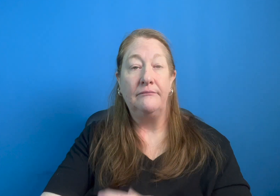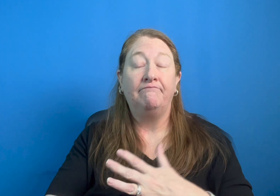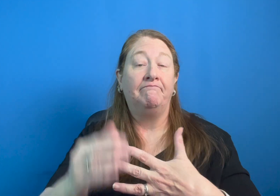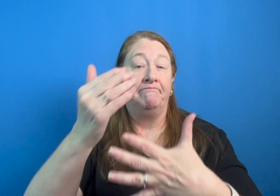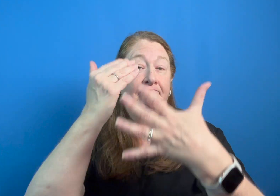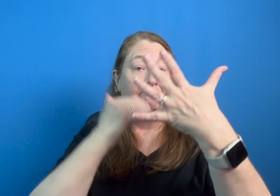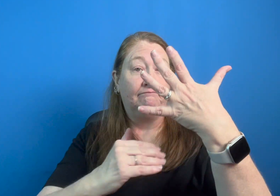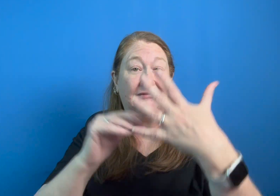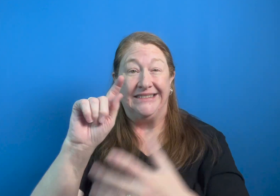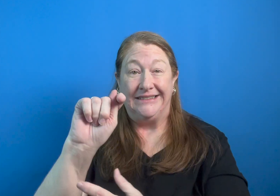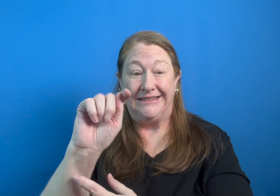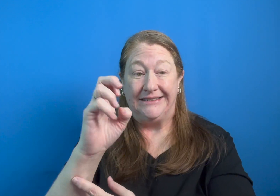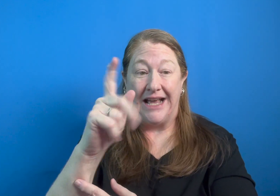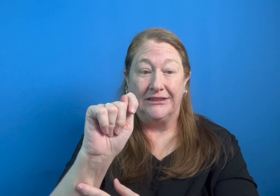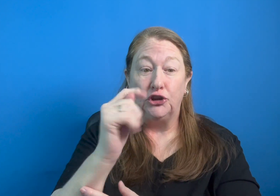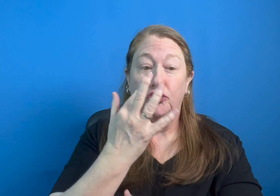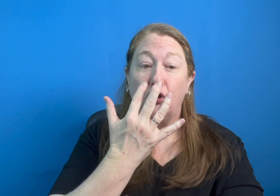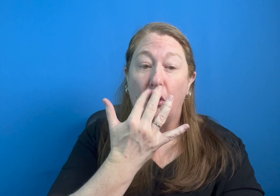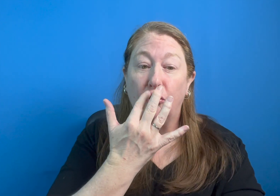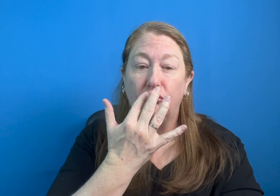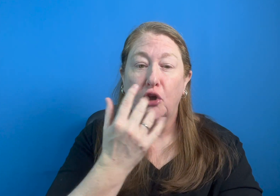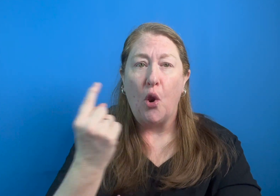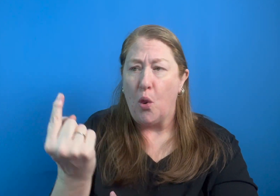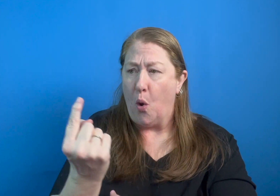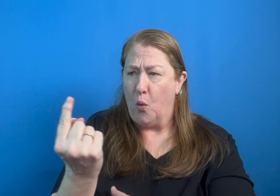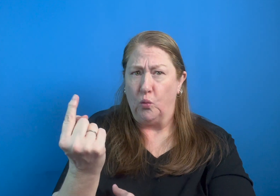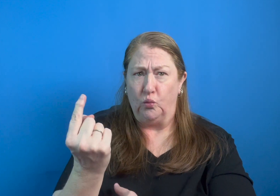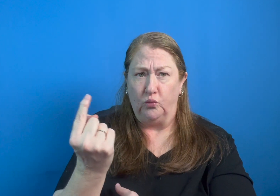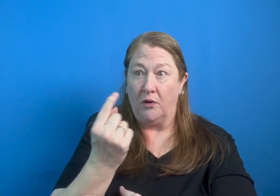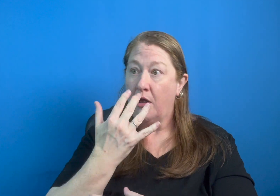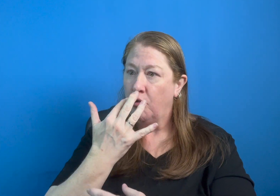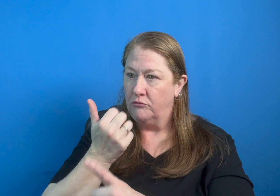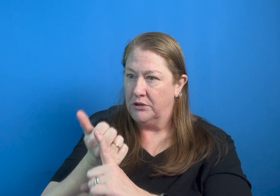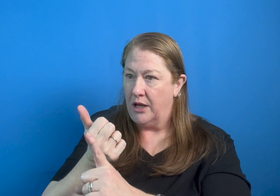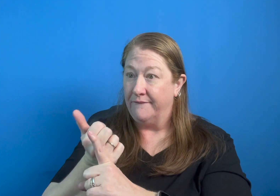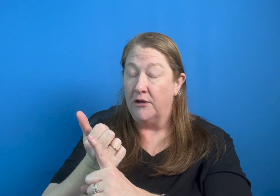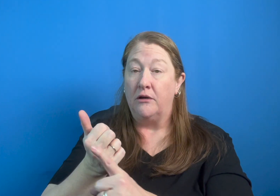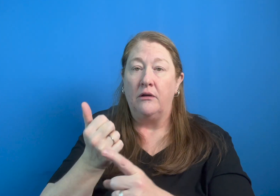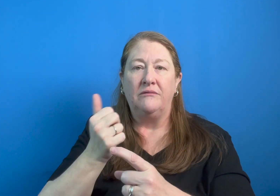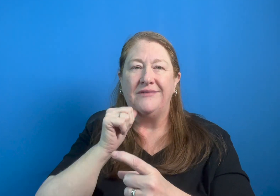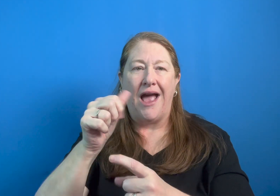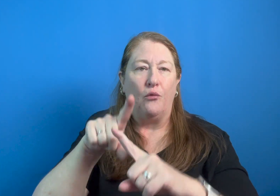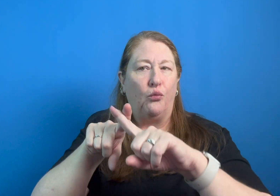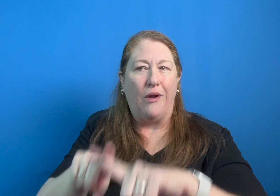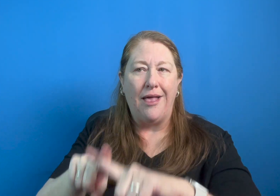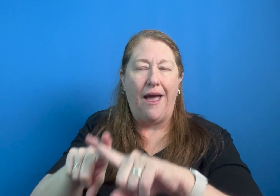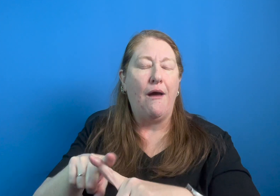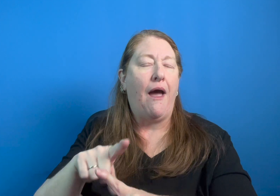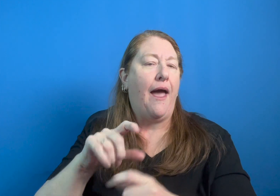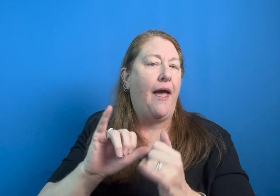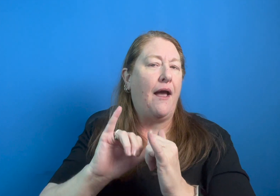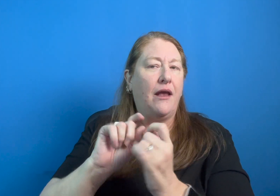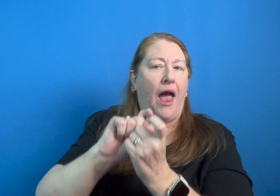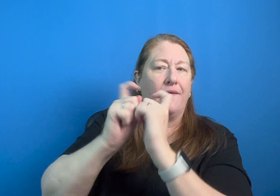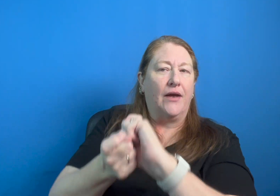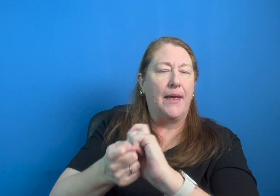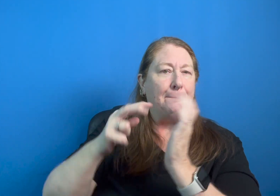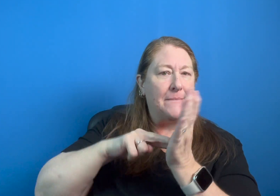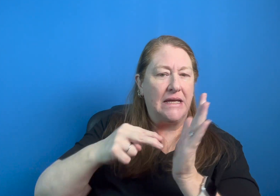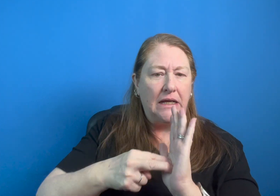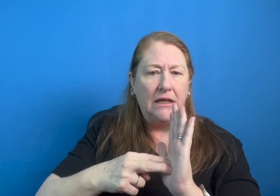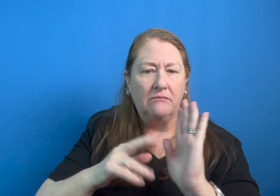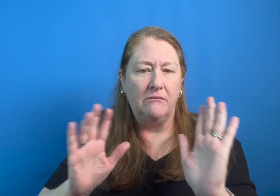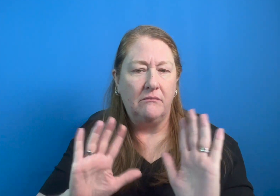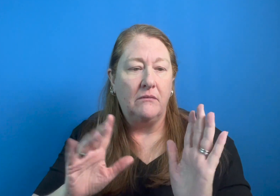6. Text colors alone are not relied on to convey meaning.